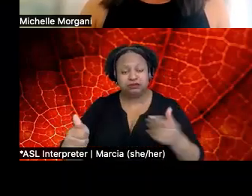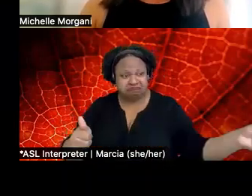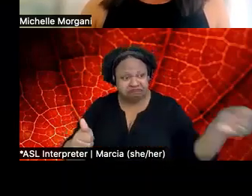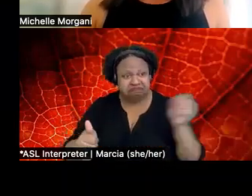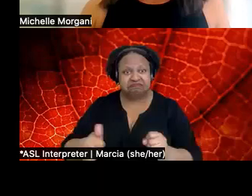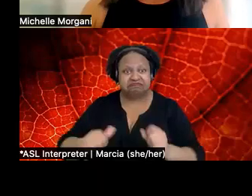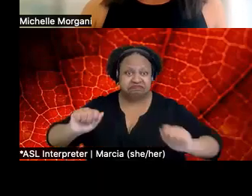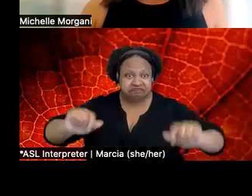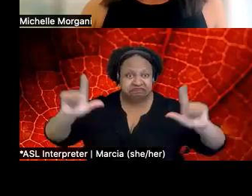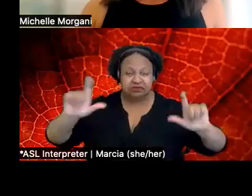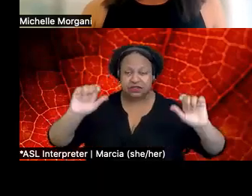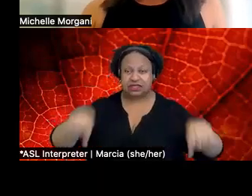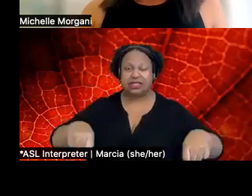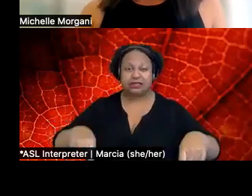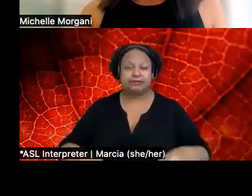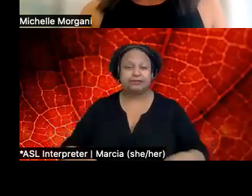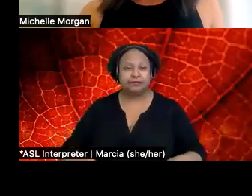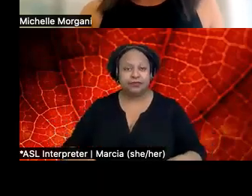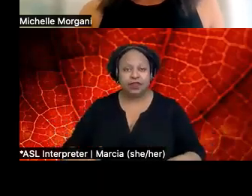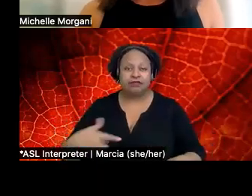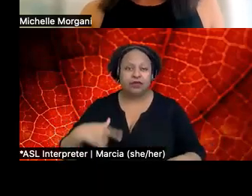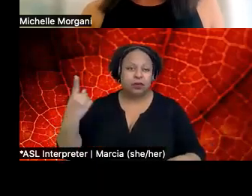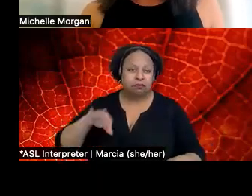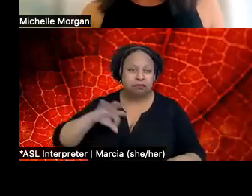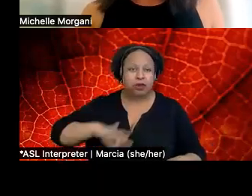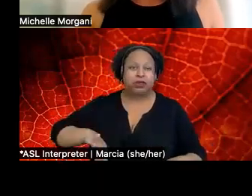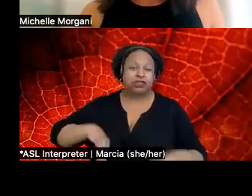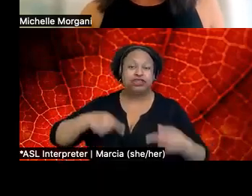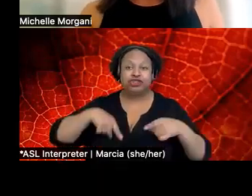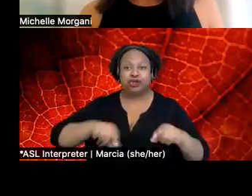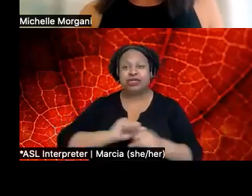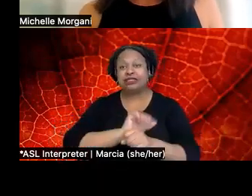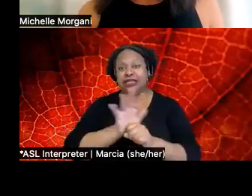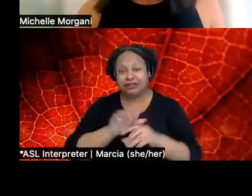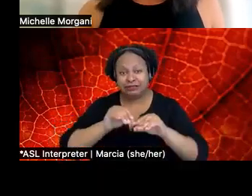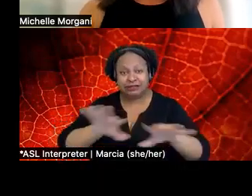So, I will say it is the one bonus to being in a pandemic for 24 months is